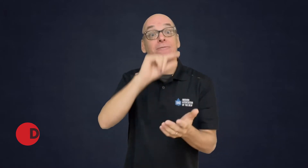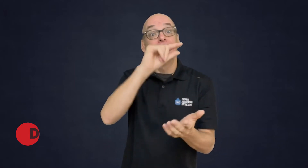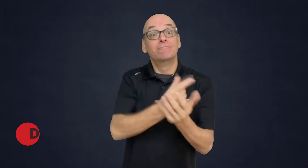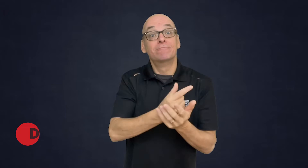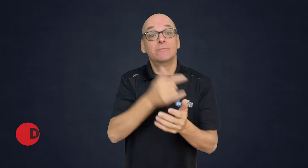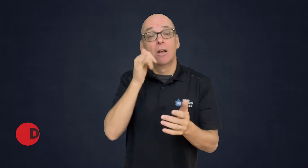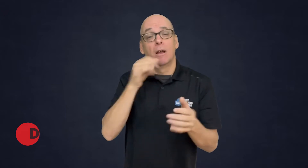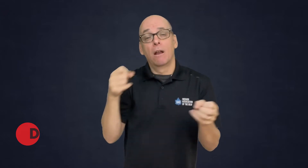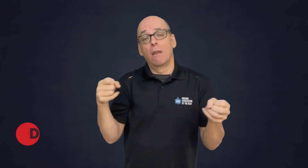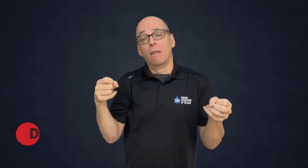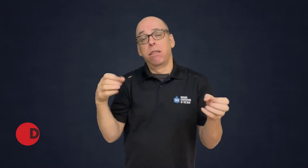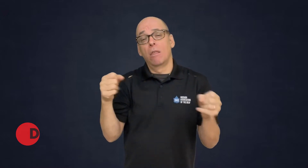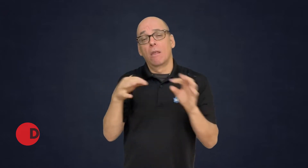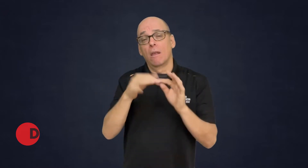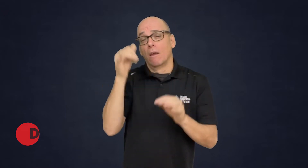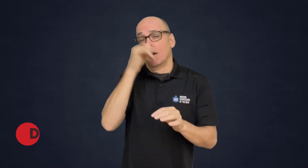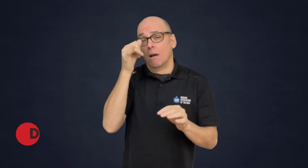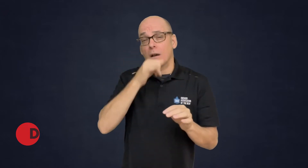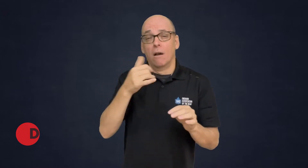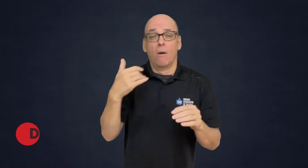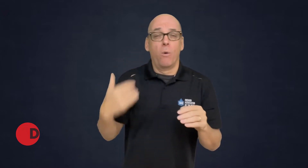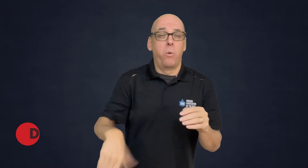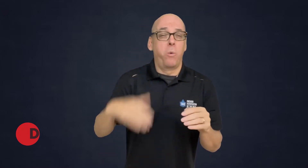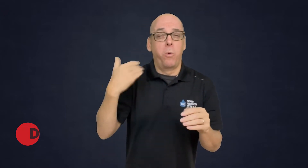Meaning when they graduate, they may not be as proficient as